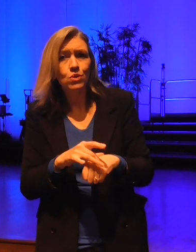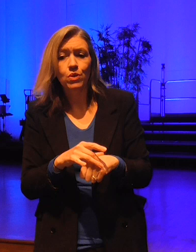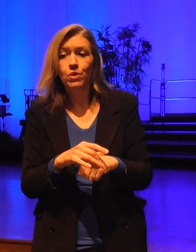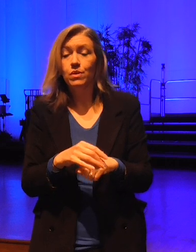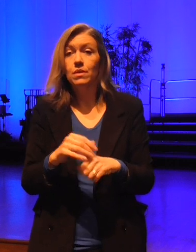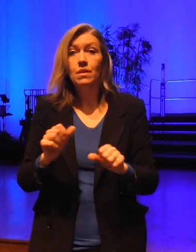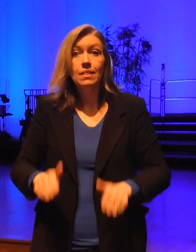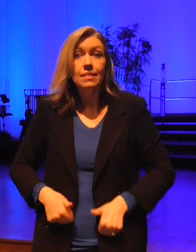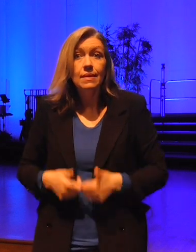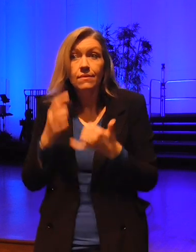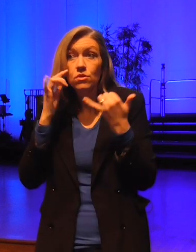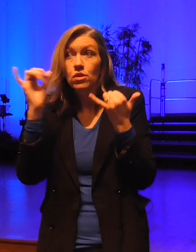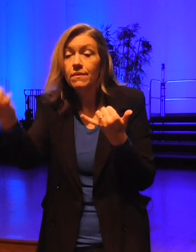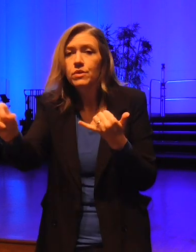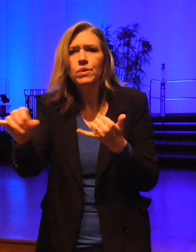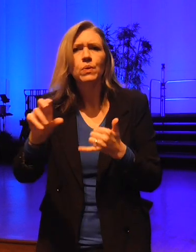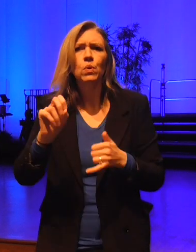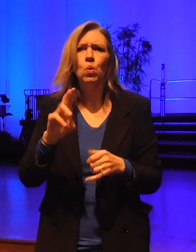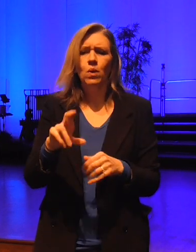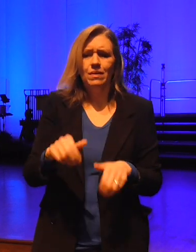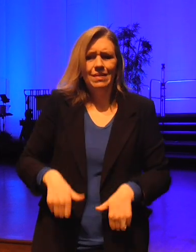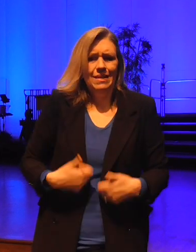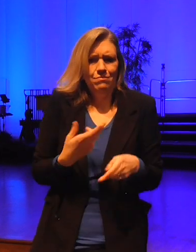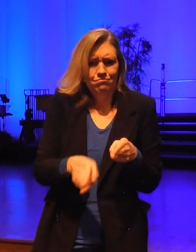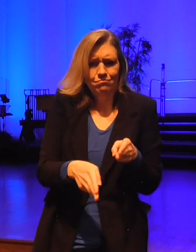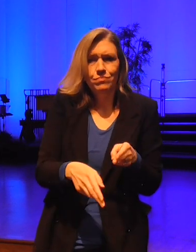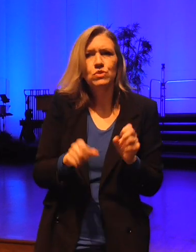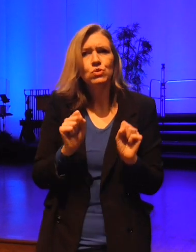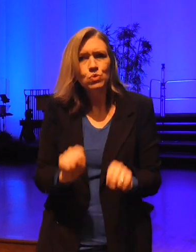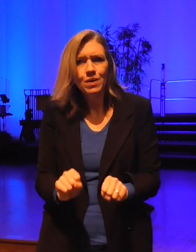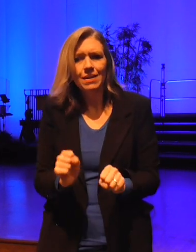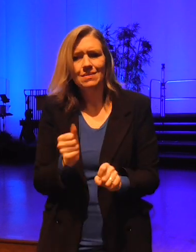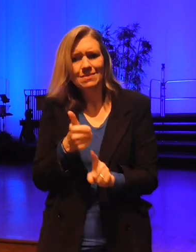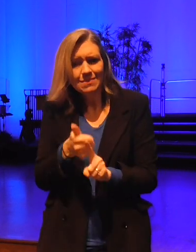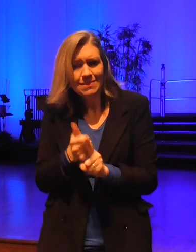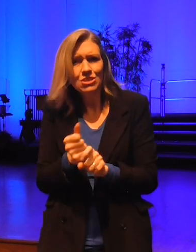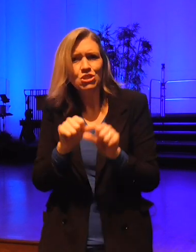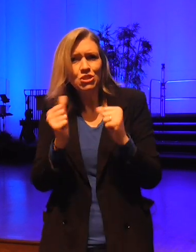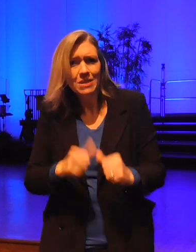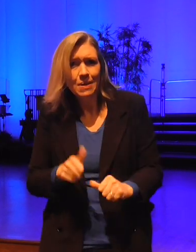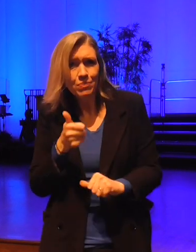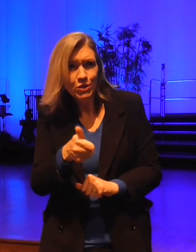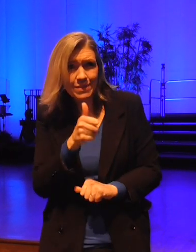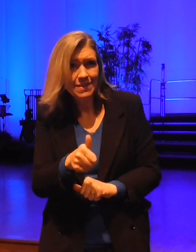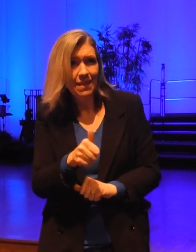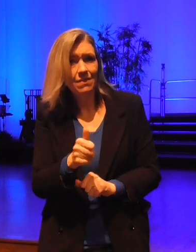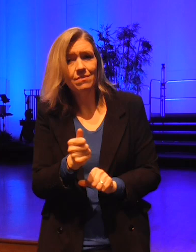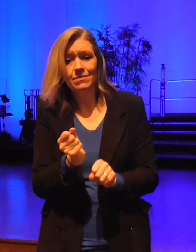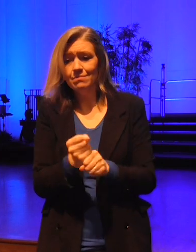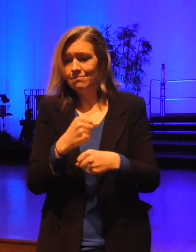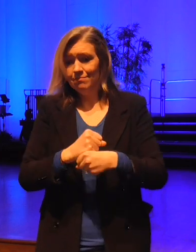may as the free and extraordinary shaper of Yourself fashion yourself in whatever form